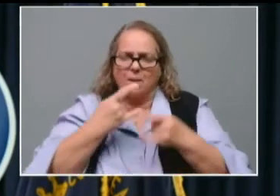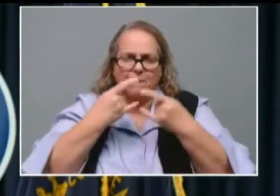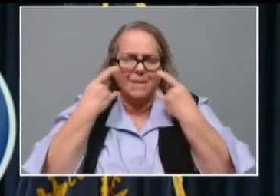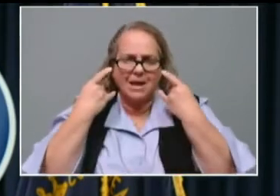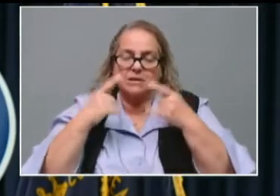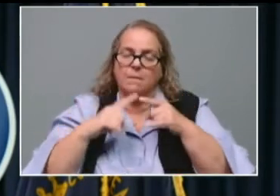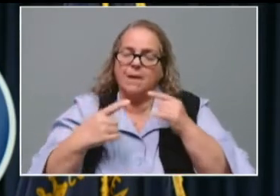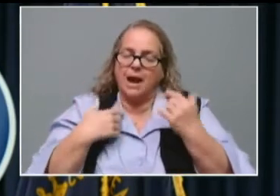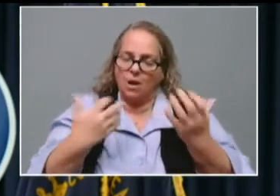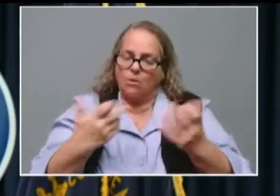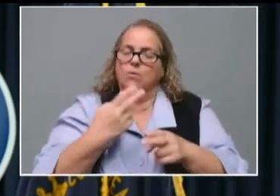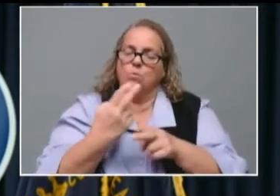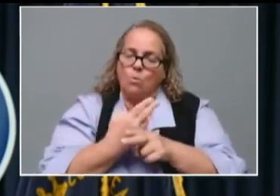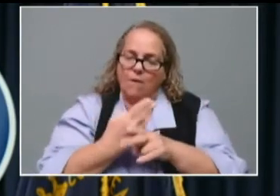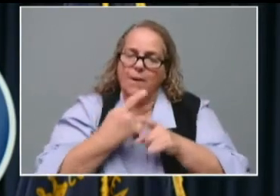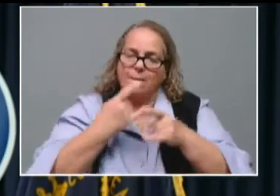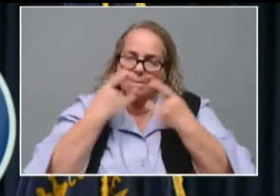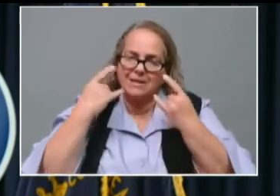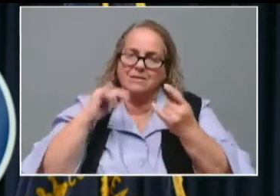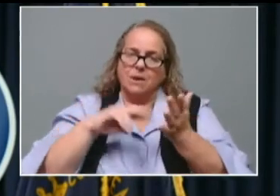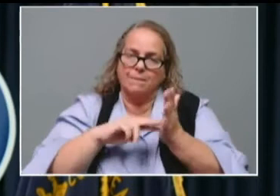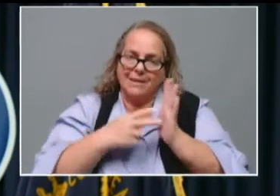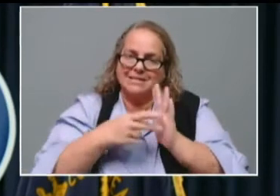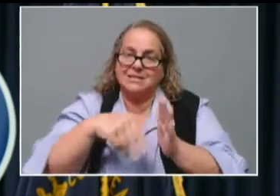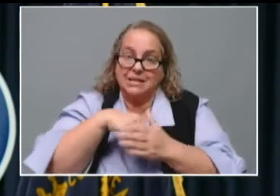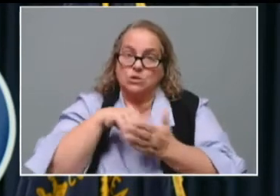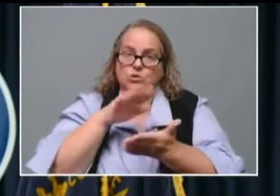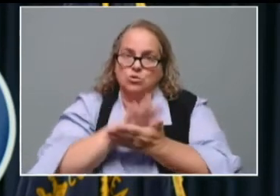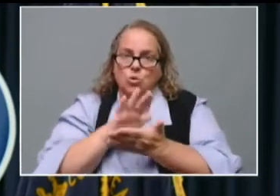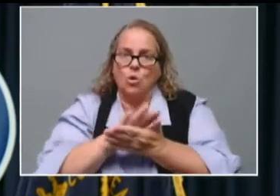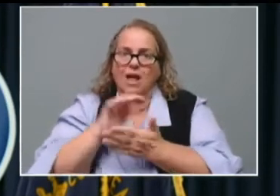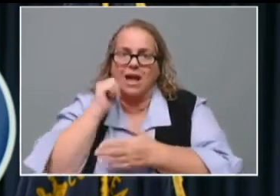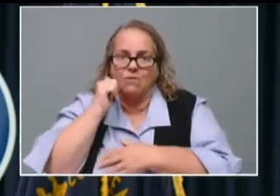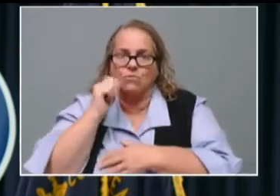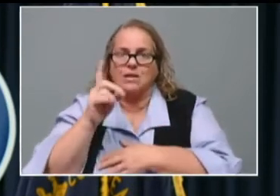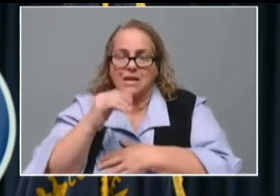if it means they're in school every single day and we defeat covid uh once